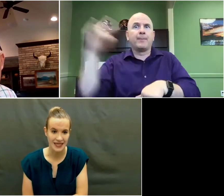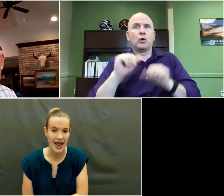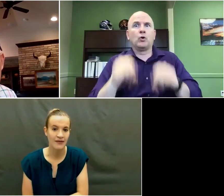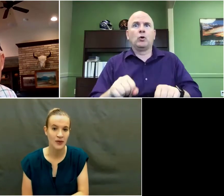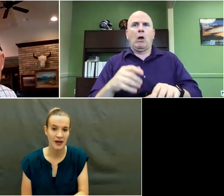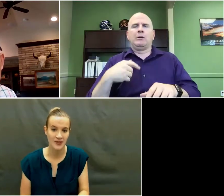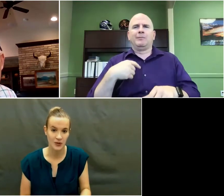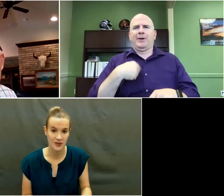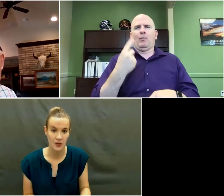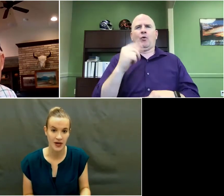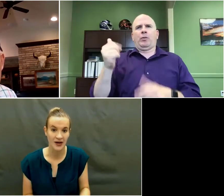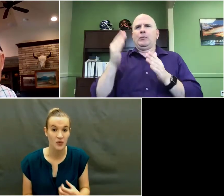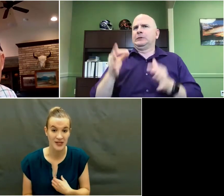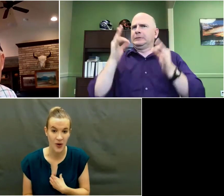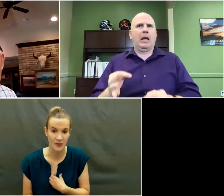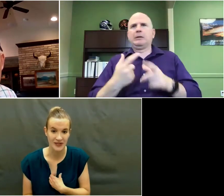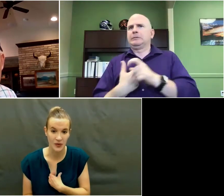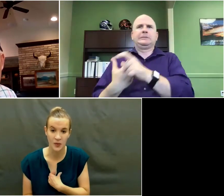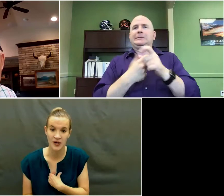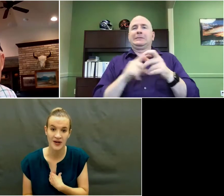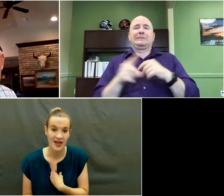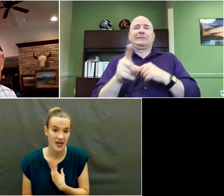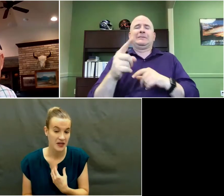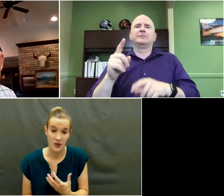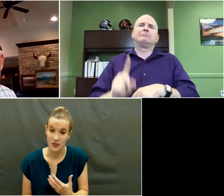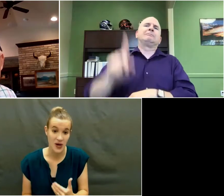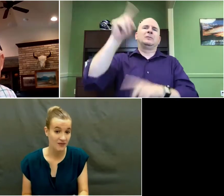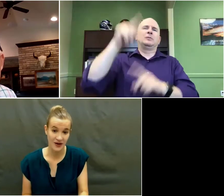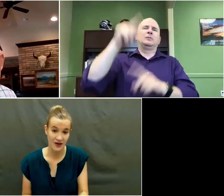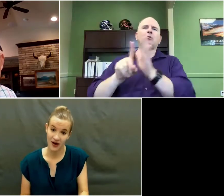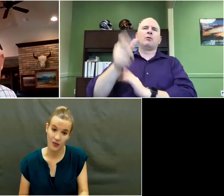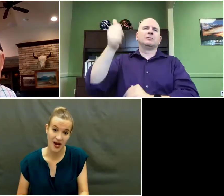that everyone else knows what's going on and we don't when we're, you know, not very far away from